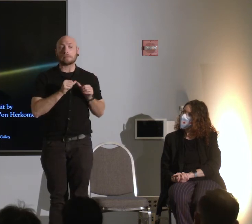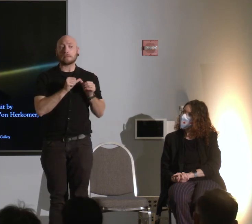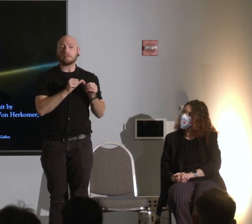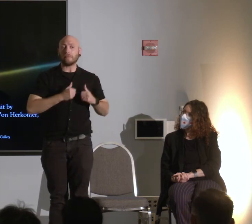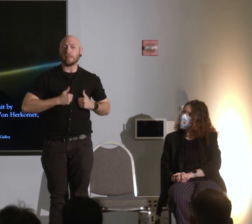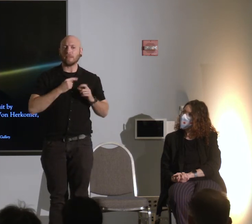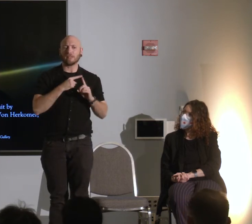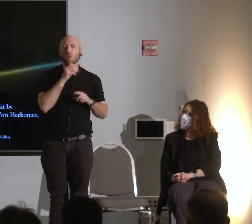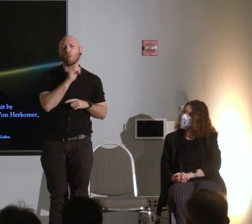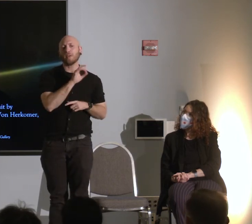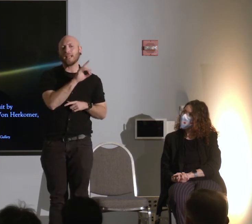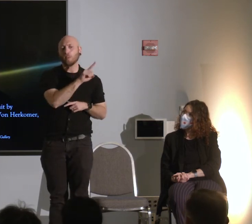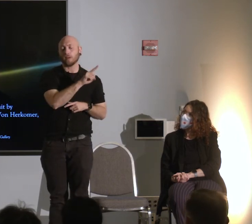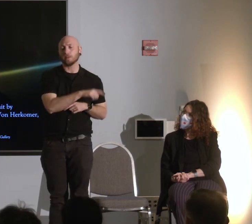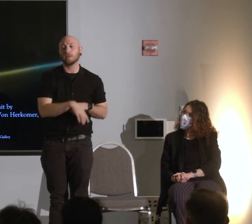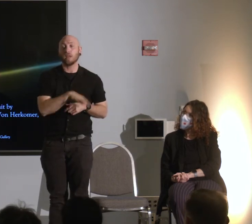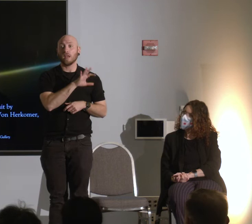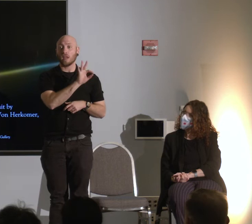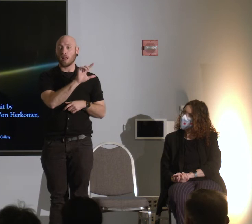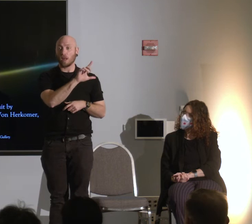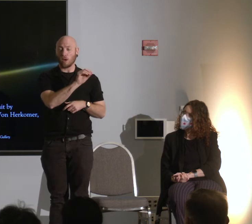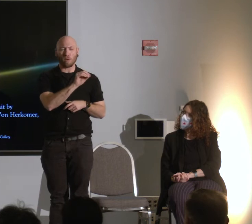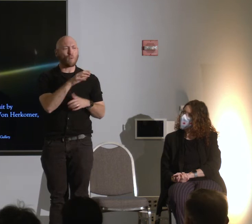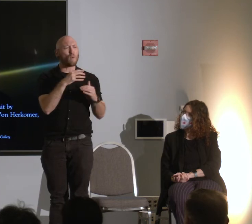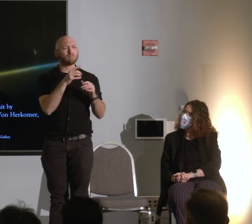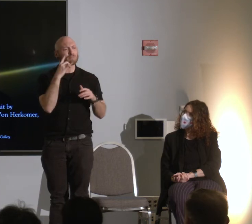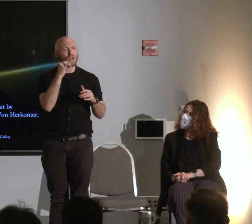Olmstead was a lifelong student of farming, of slavery,